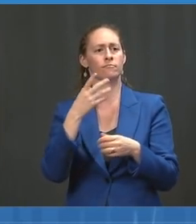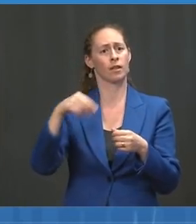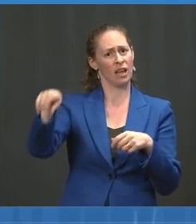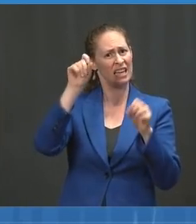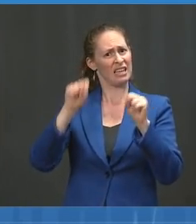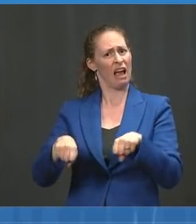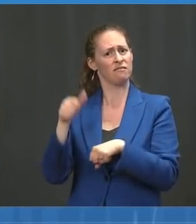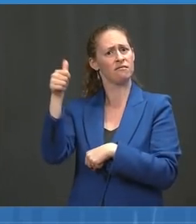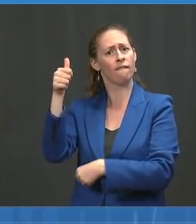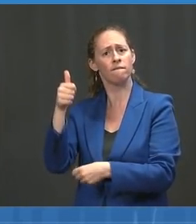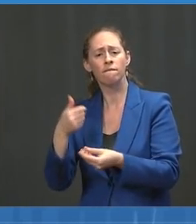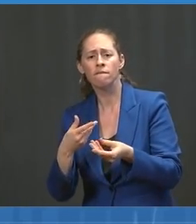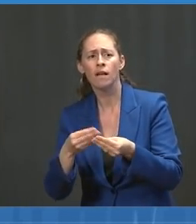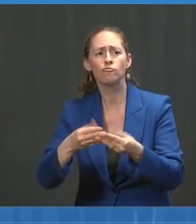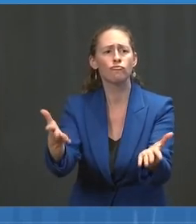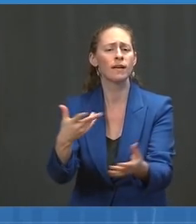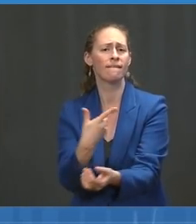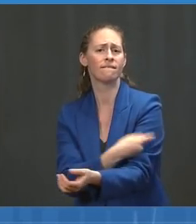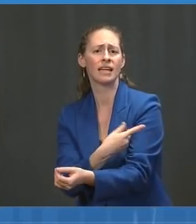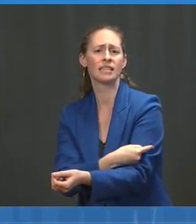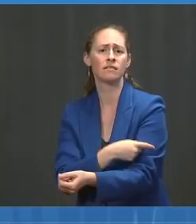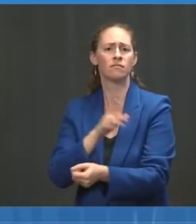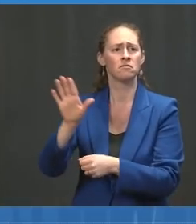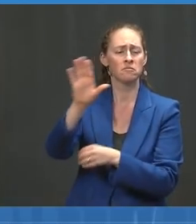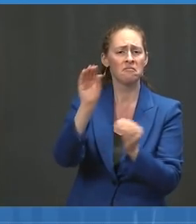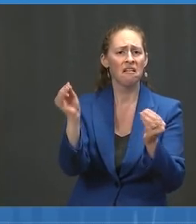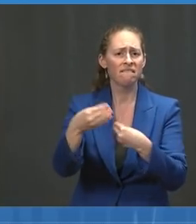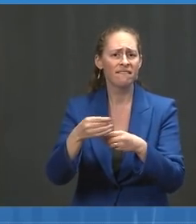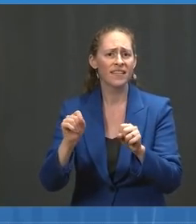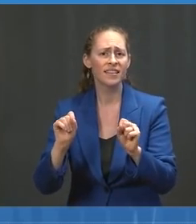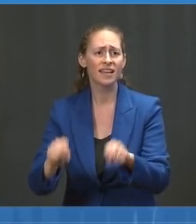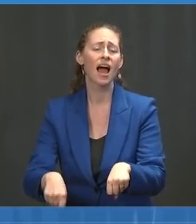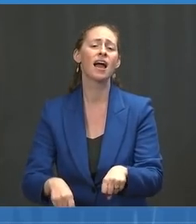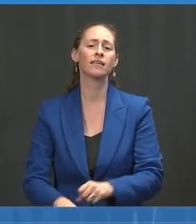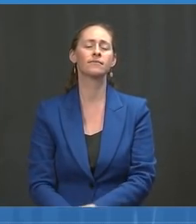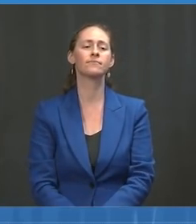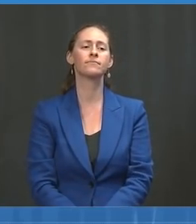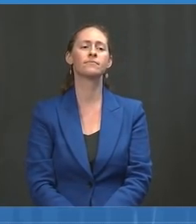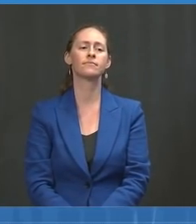the number of primary care practices which administer vaccinations in their offices